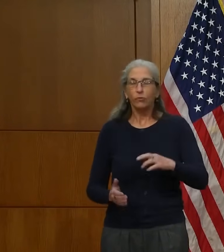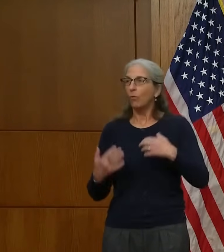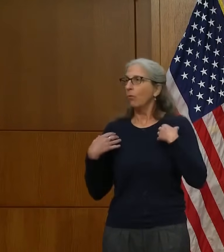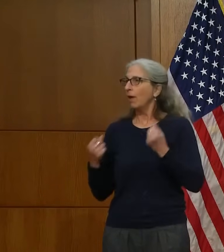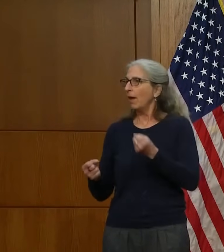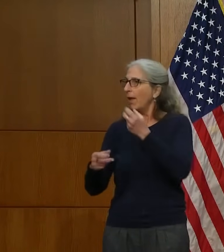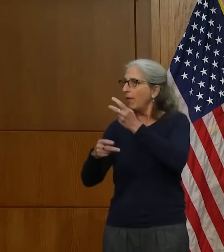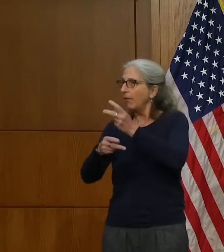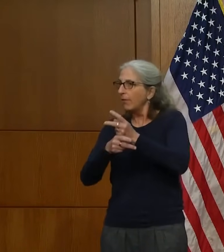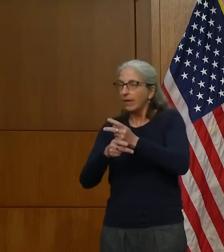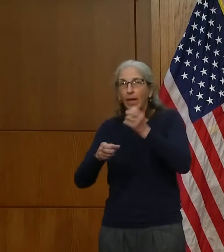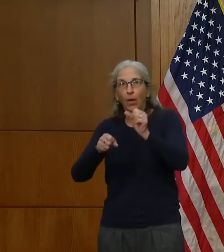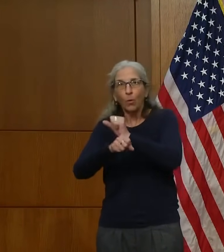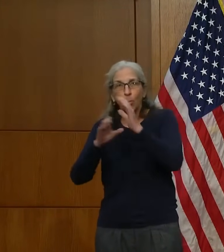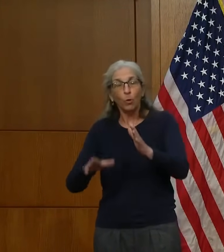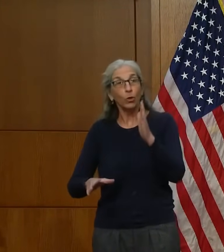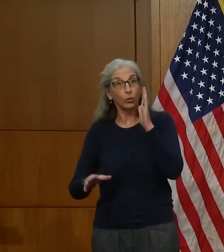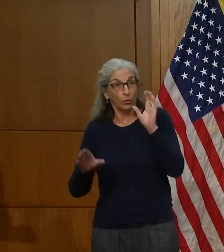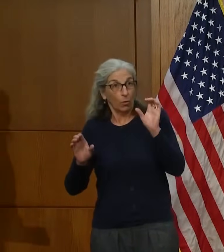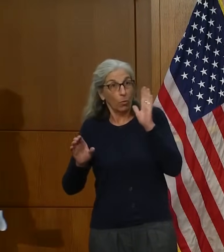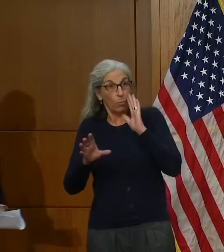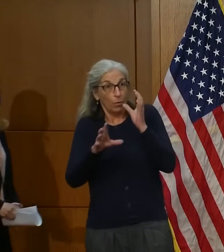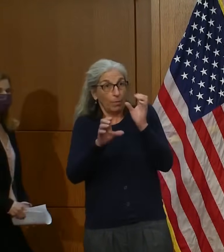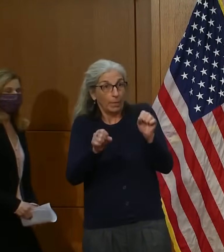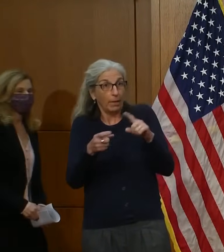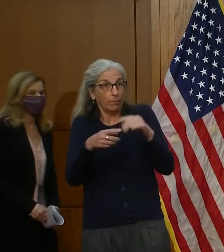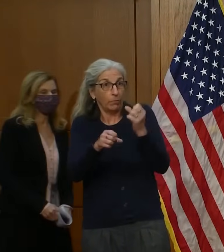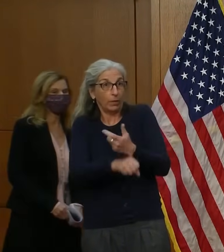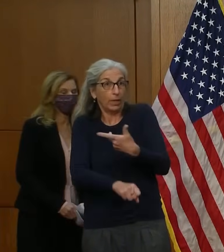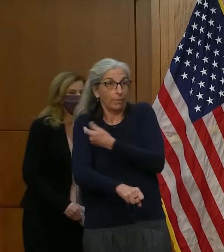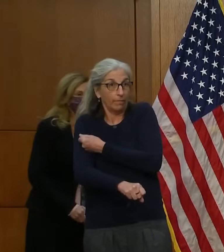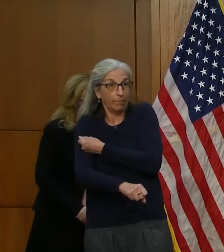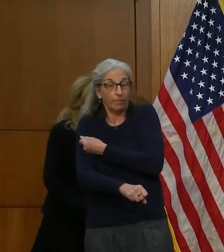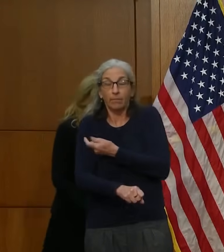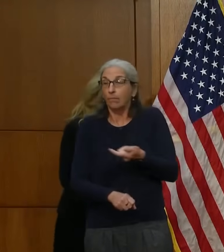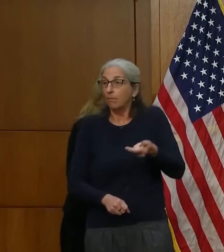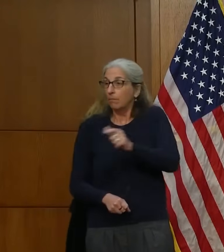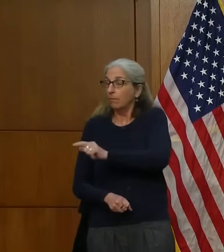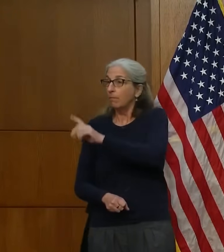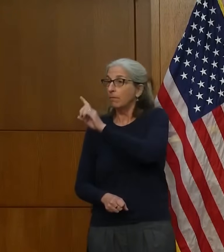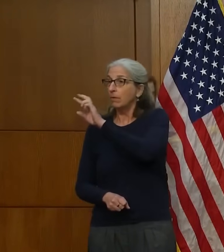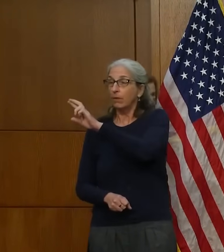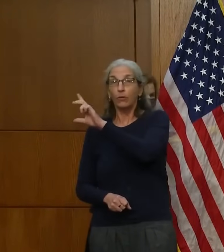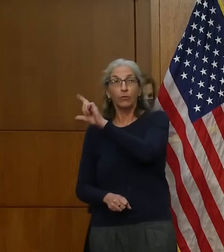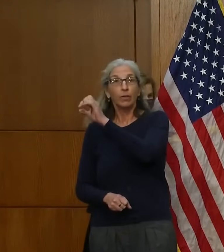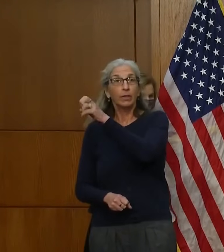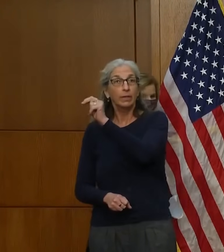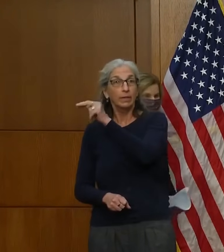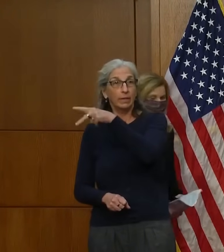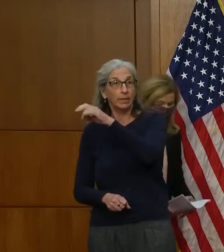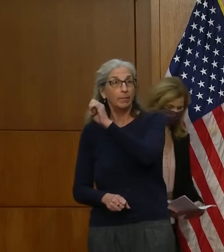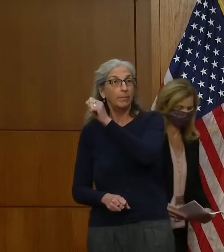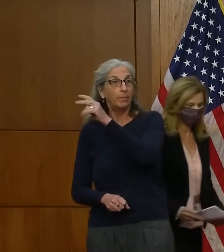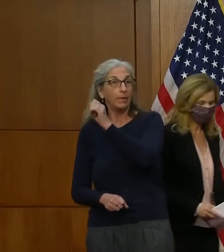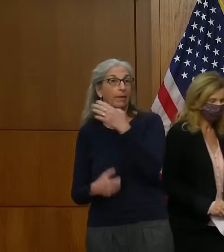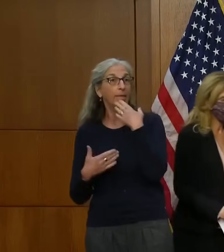ELIGIBLE FOR VACCINATION. AND YOU'LL HAVE A. YES I'M GONNA LET DR LILLIAN PEAK AND ANSWER